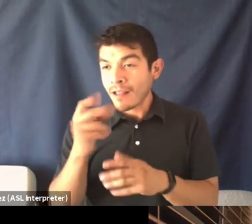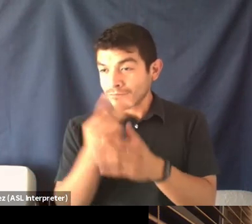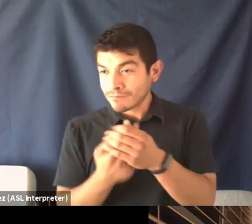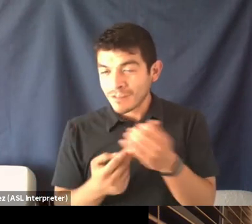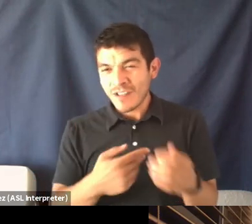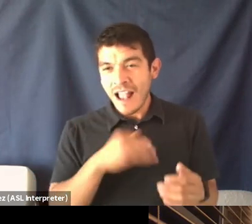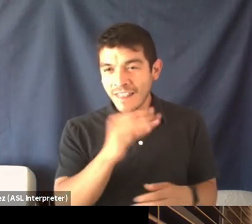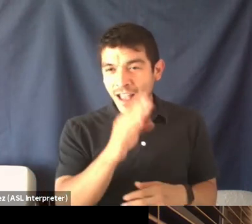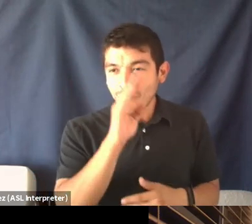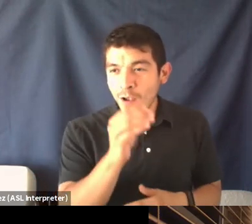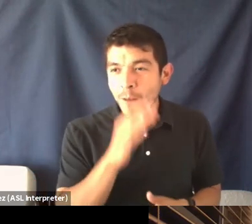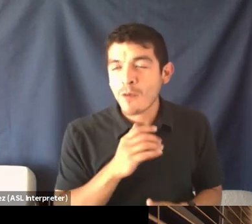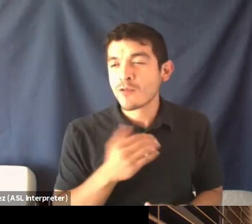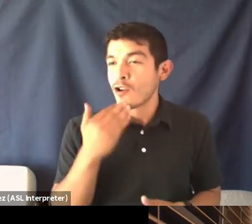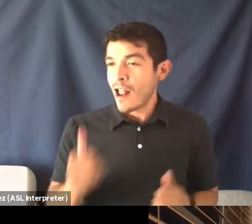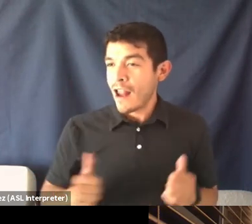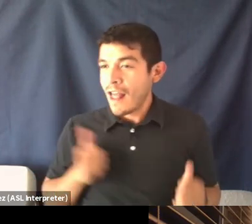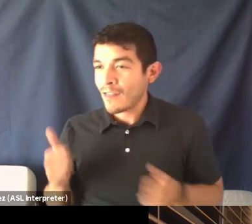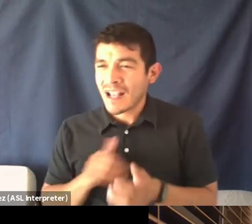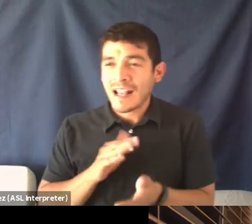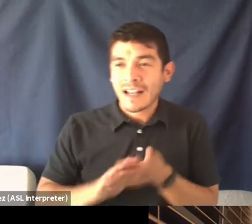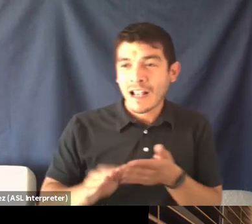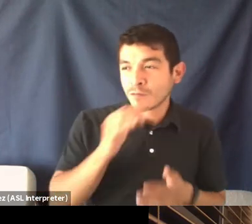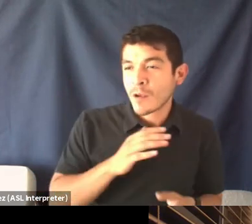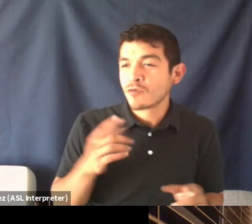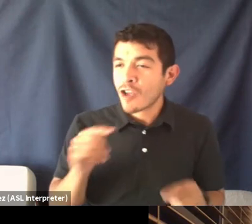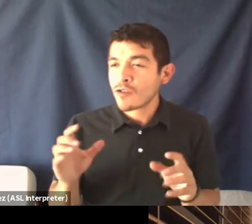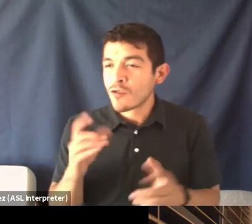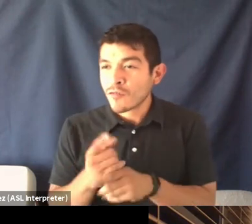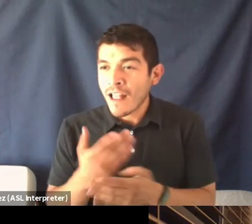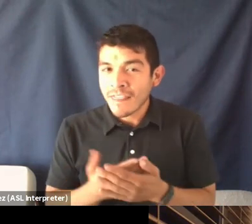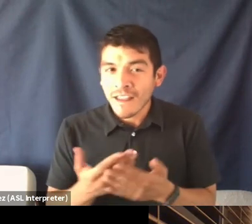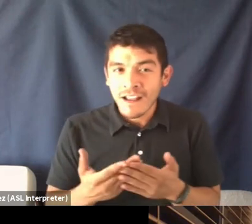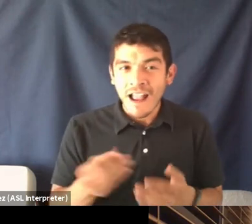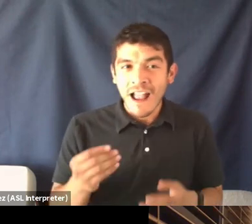And she's a nice woman, who's trying to do the right thing and loved at some point, her husband.